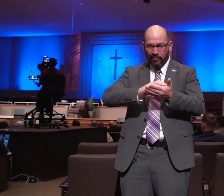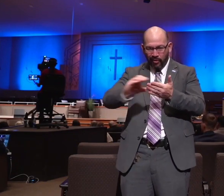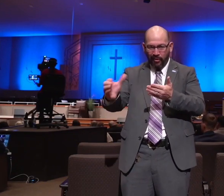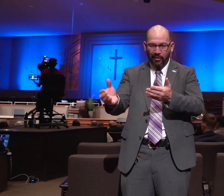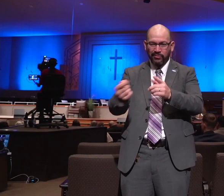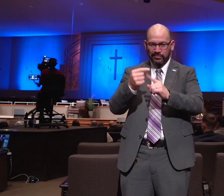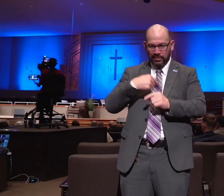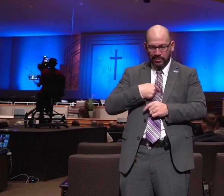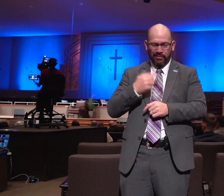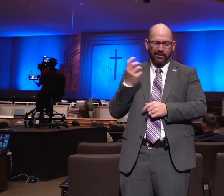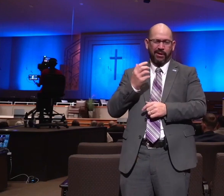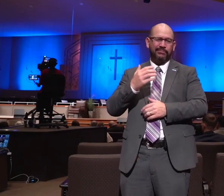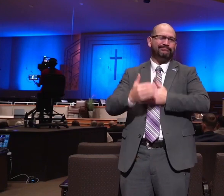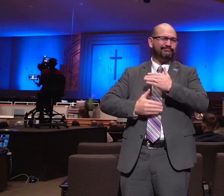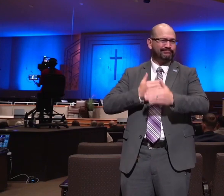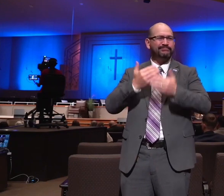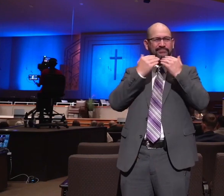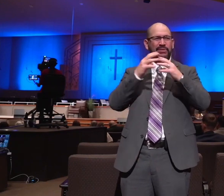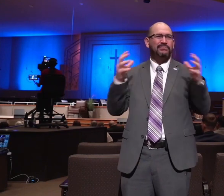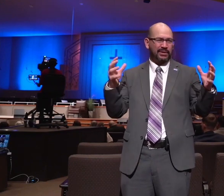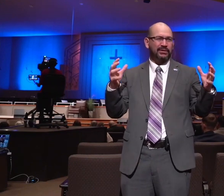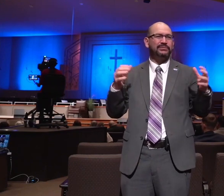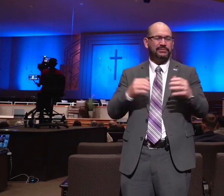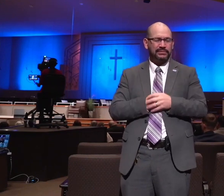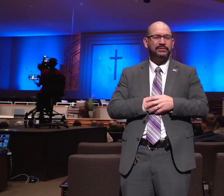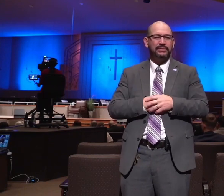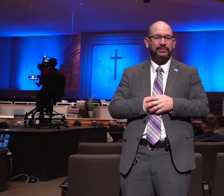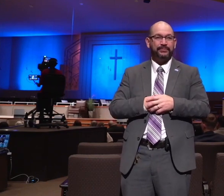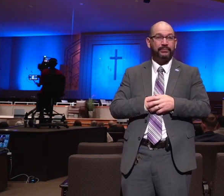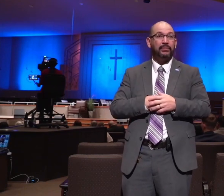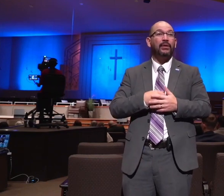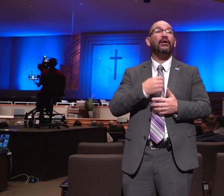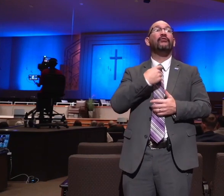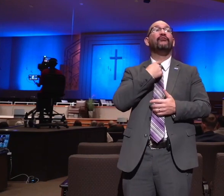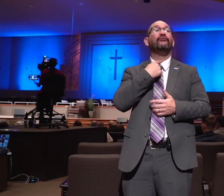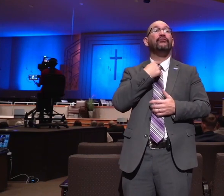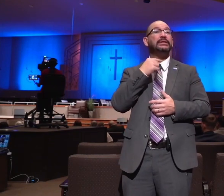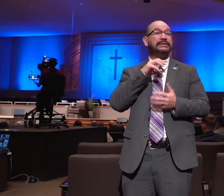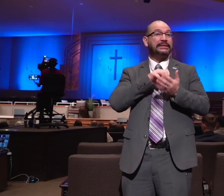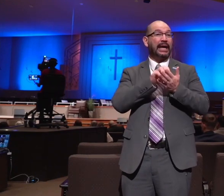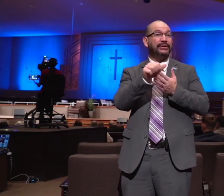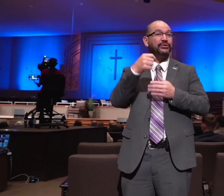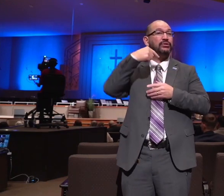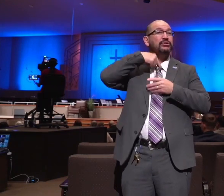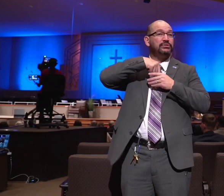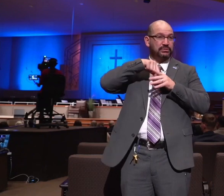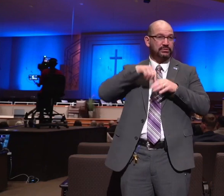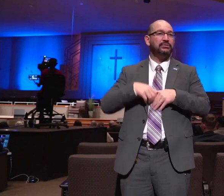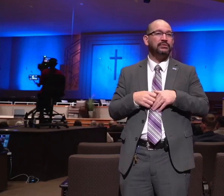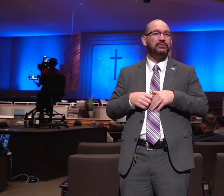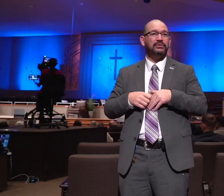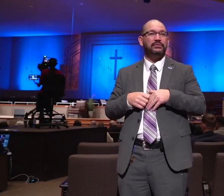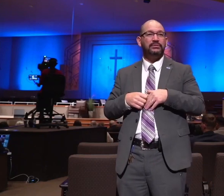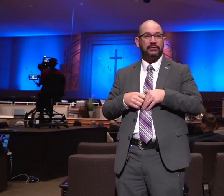very kind I’m very very grateful